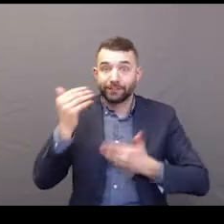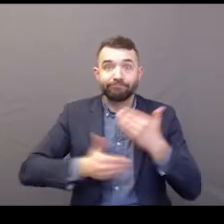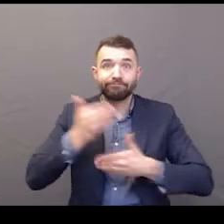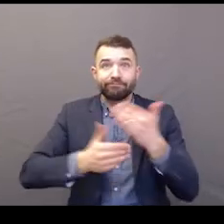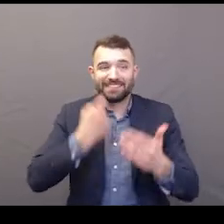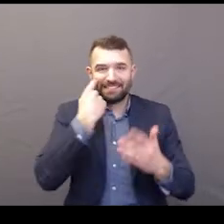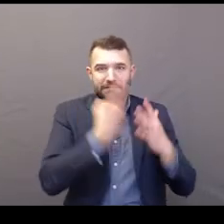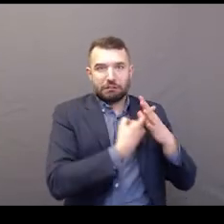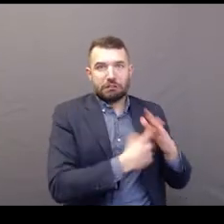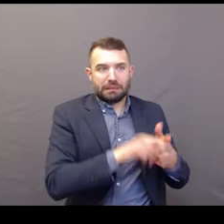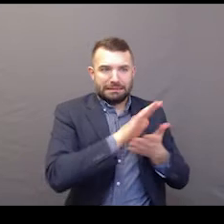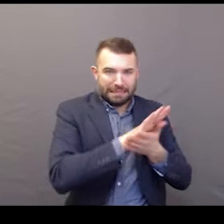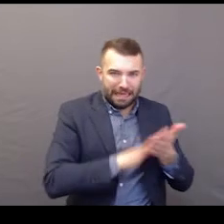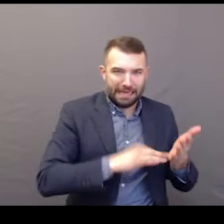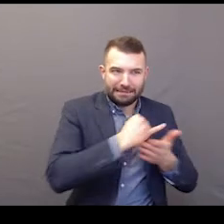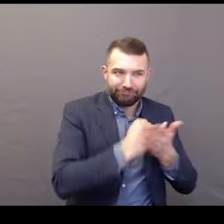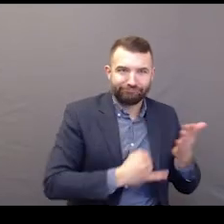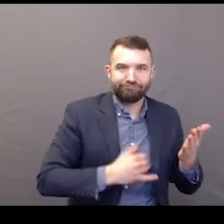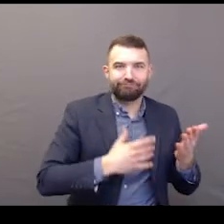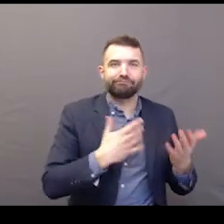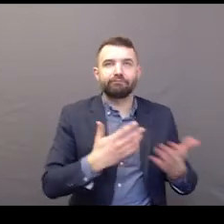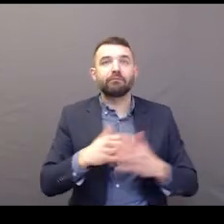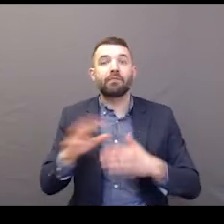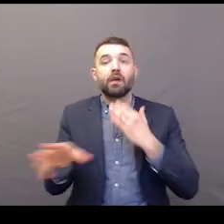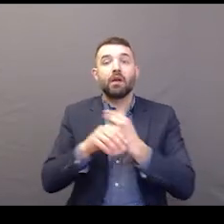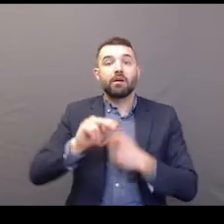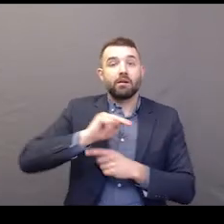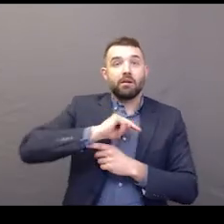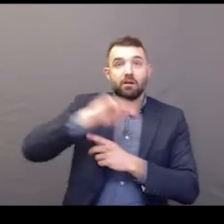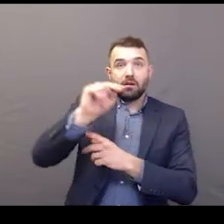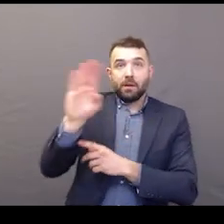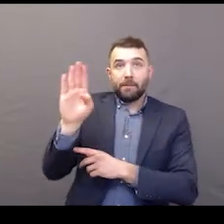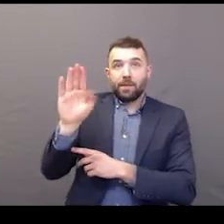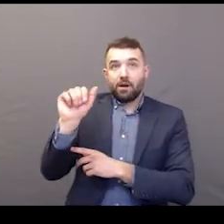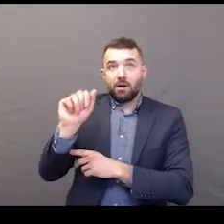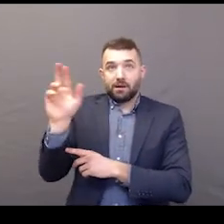We are adding a northbound bus lane, called a business access and transit lane, from NE 145th